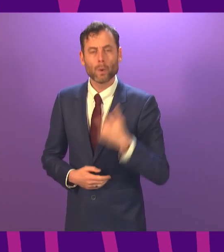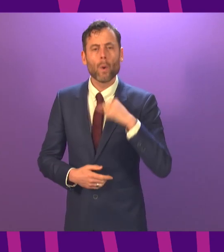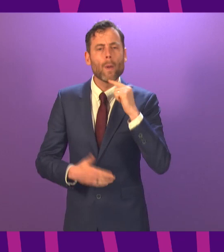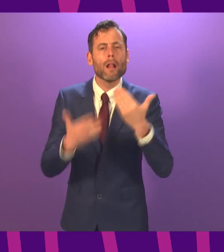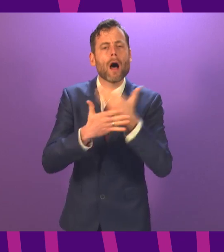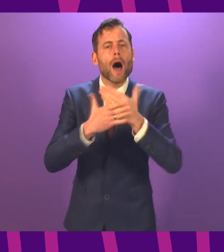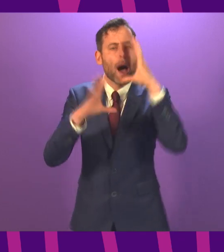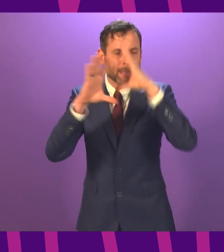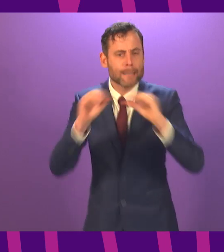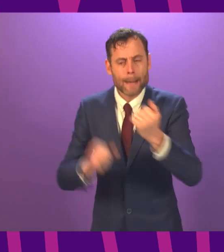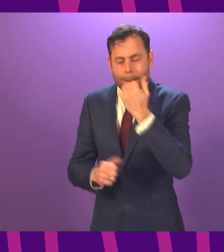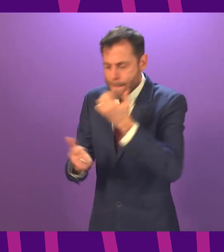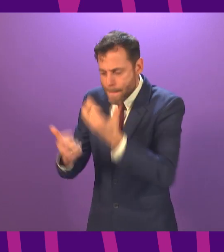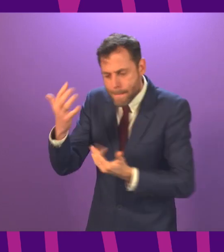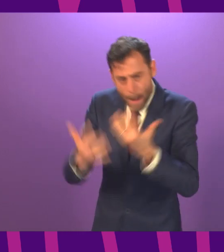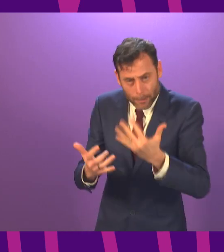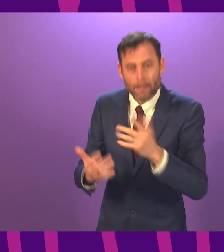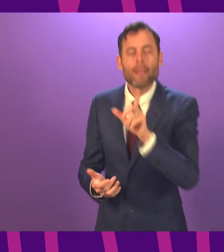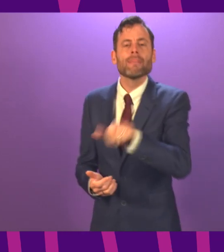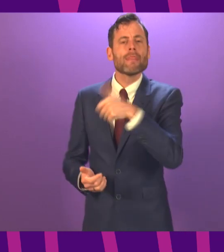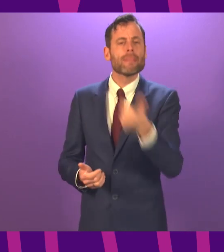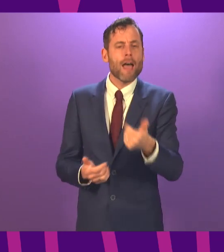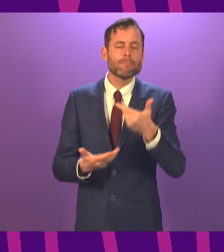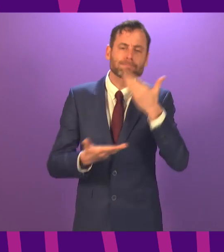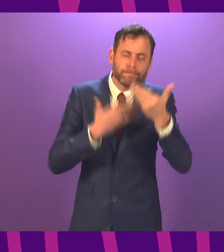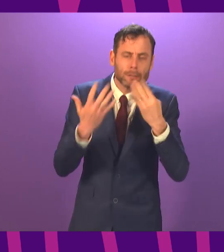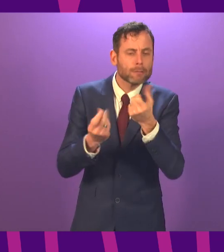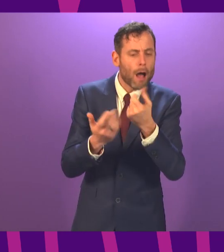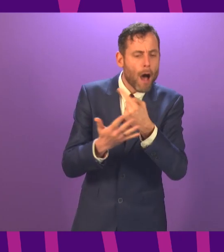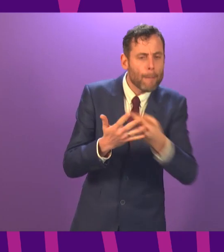a short update on today’s statistics before touching on some other issues.